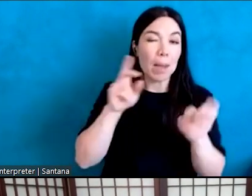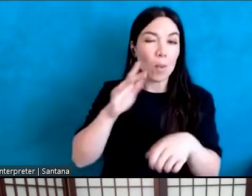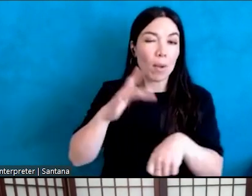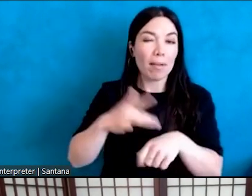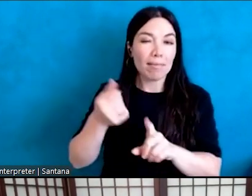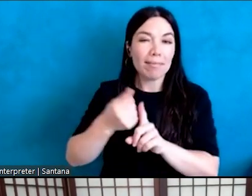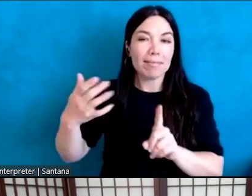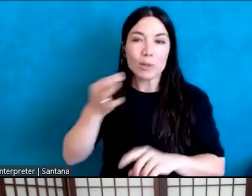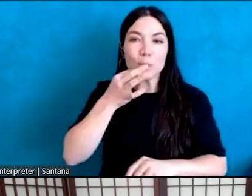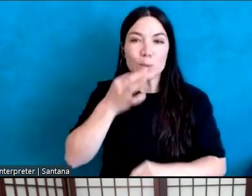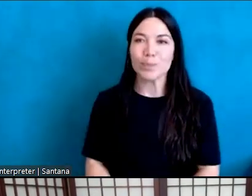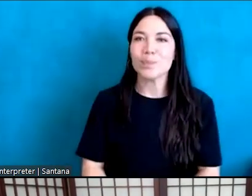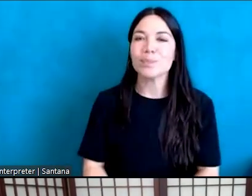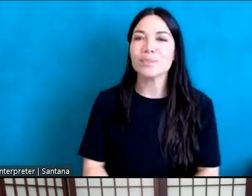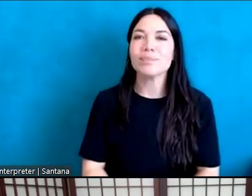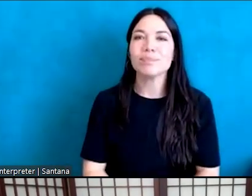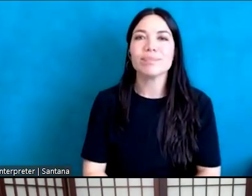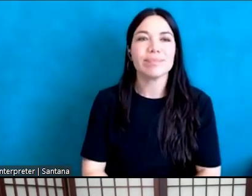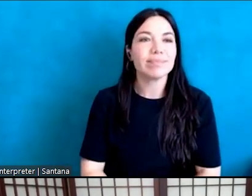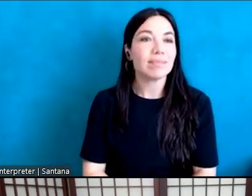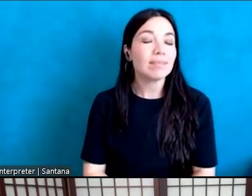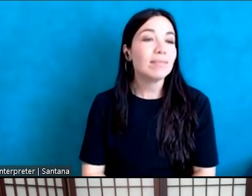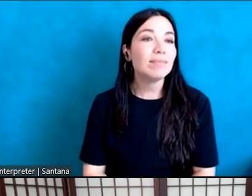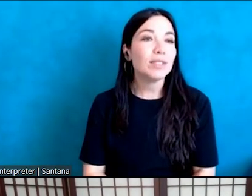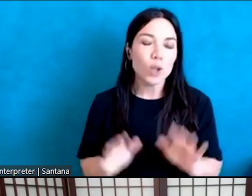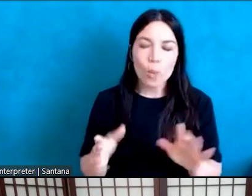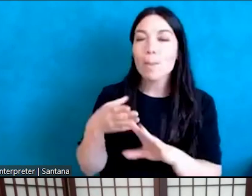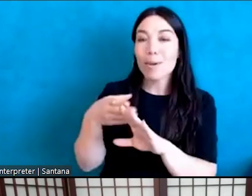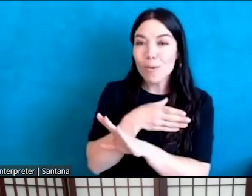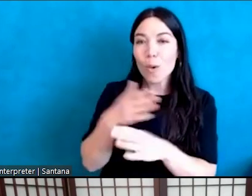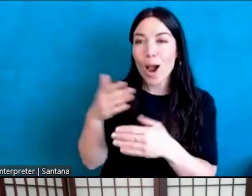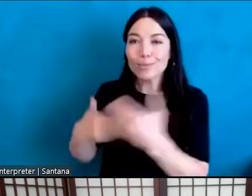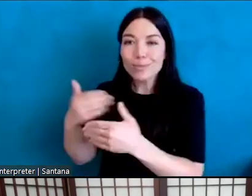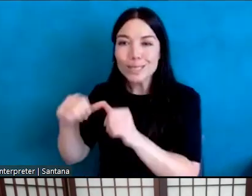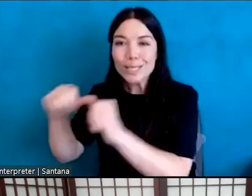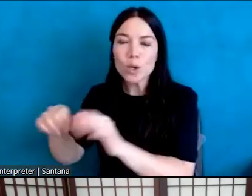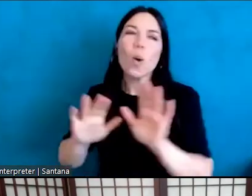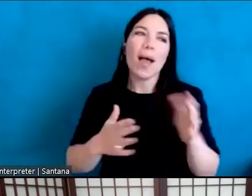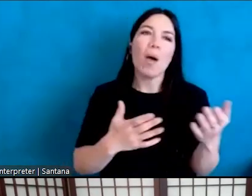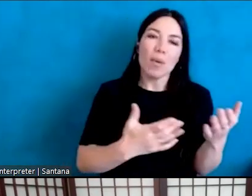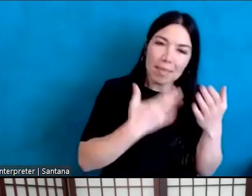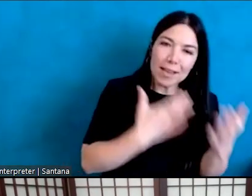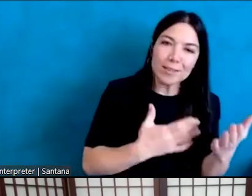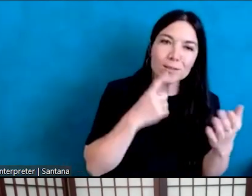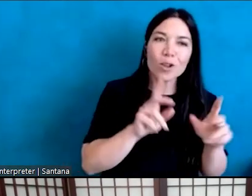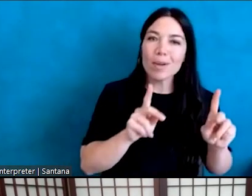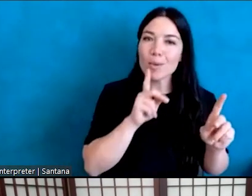Before I go farther, in addition to giving thanks to the organizers of this symposium for inviting me to share my thoughts,